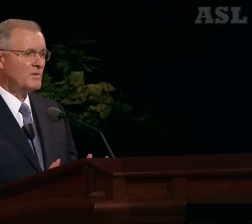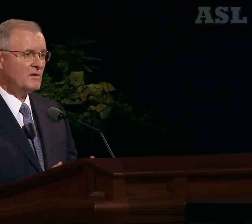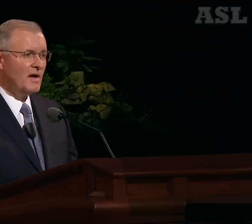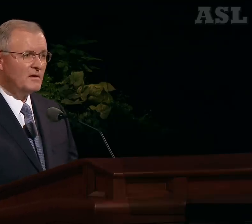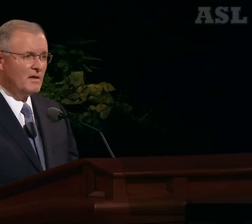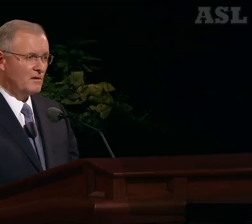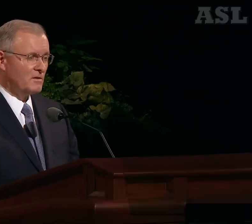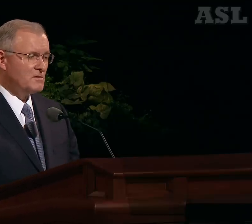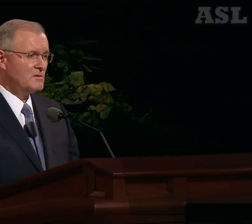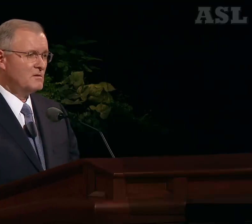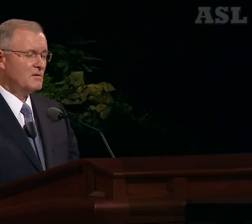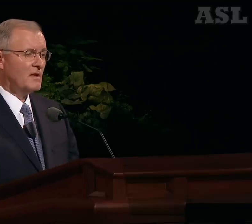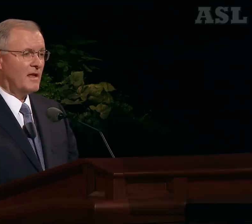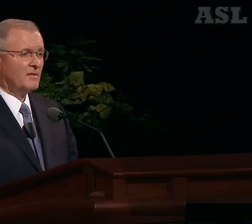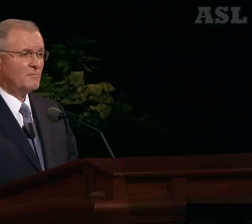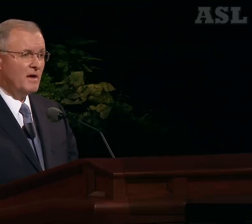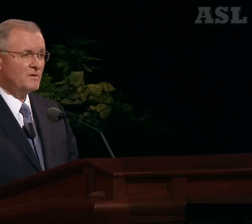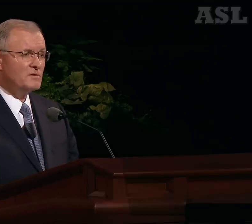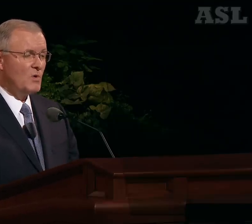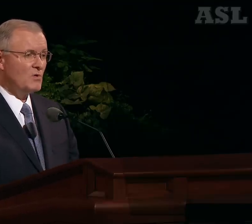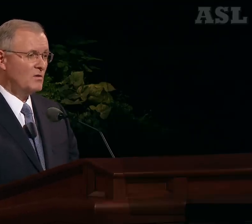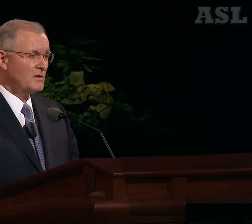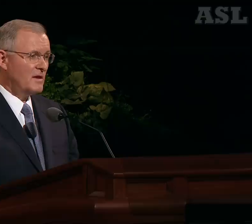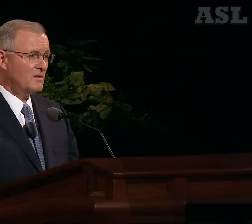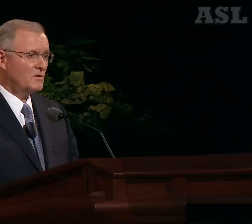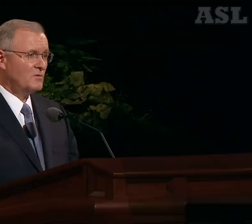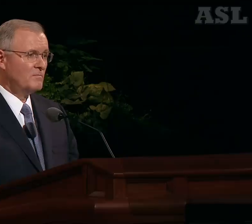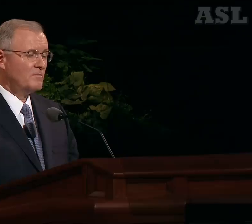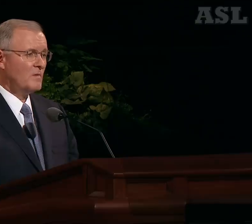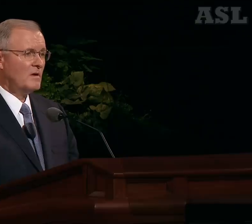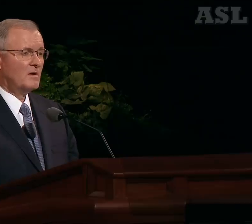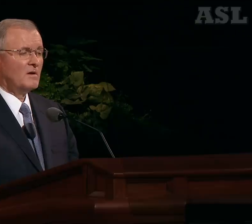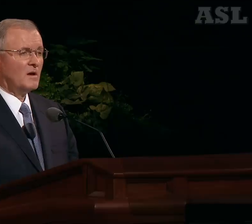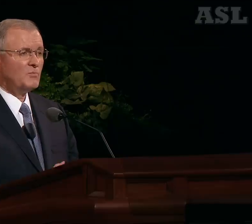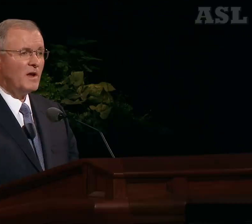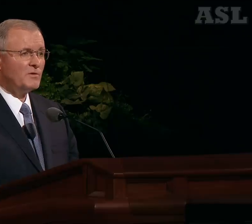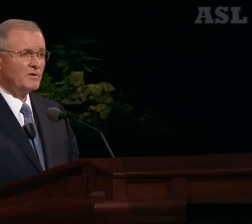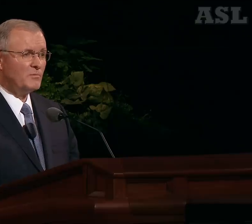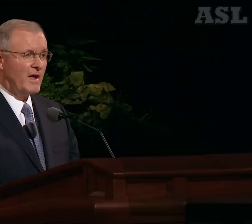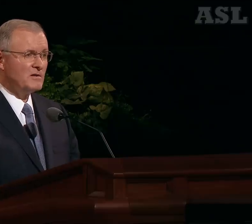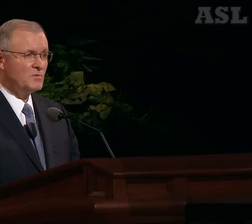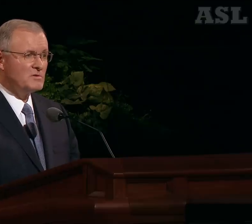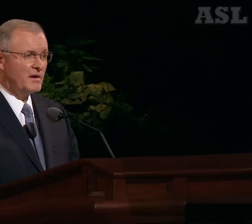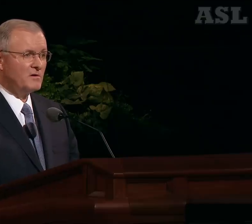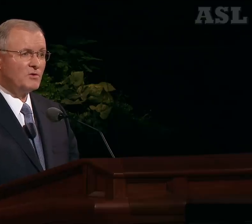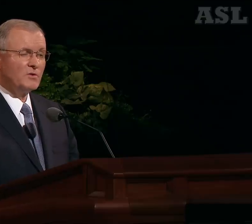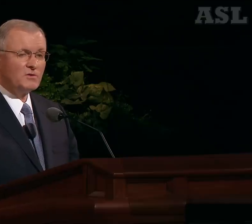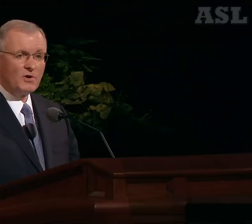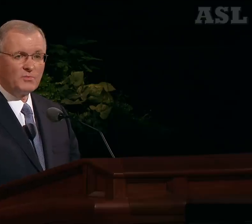BECAUSE THE LESSON WOULD BE